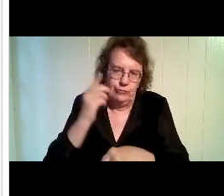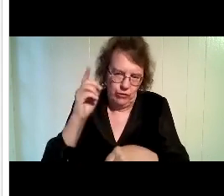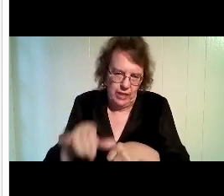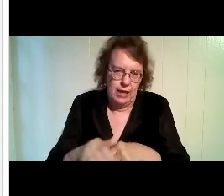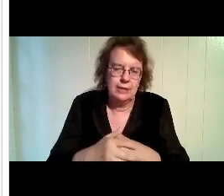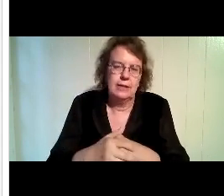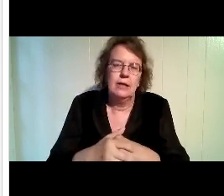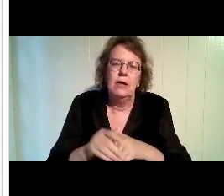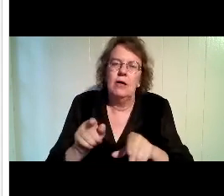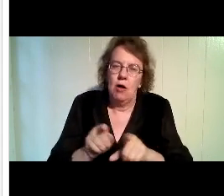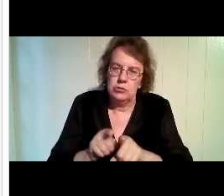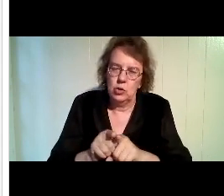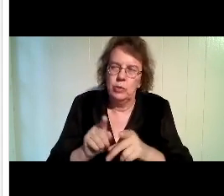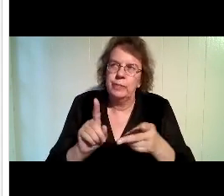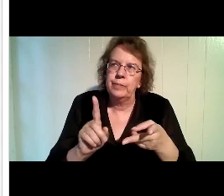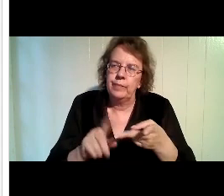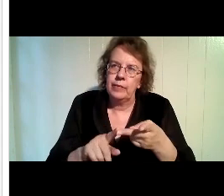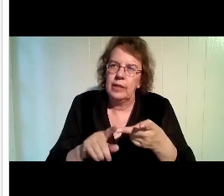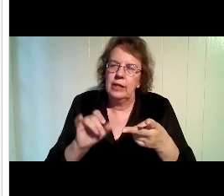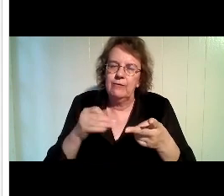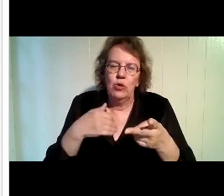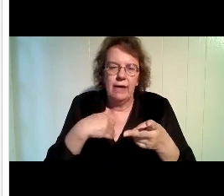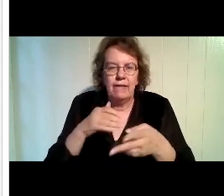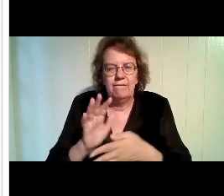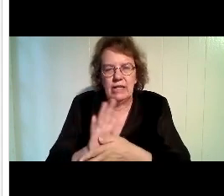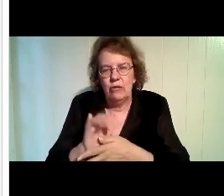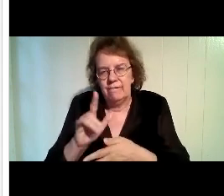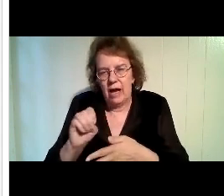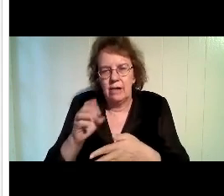Also, if you have a video file and access to Microsoft Stream I